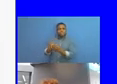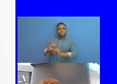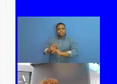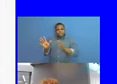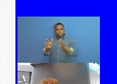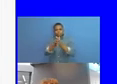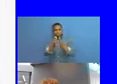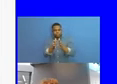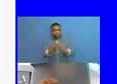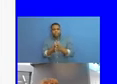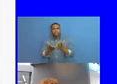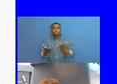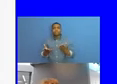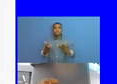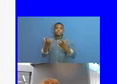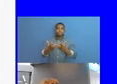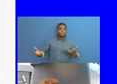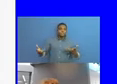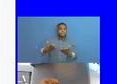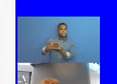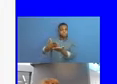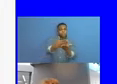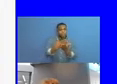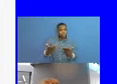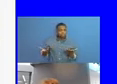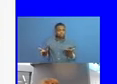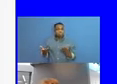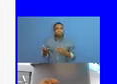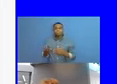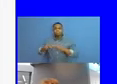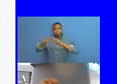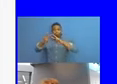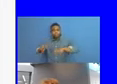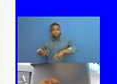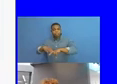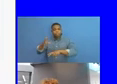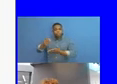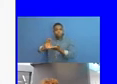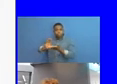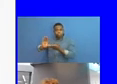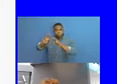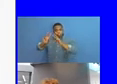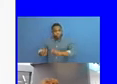with regards to formats and processes. Just some examples. So indeed this is the last level.